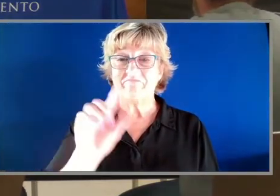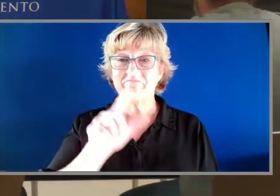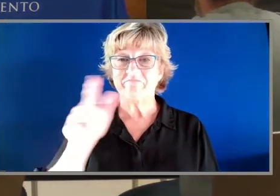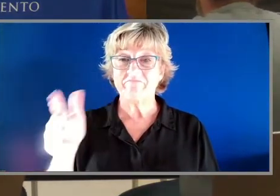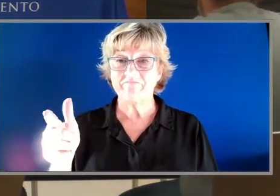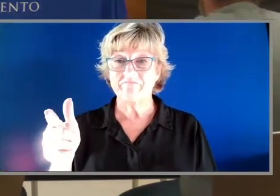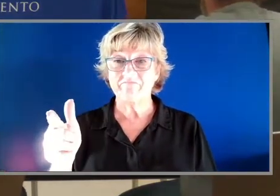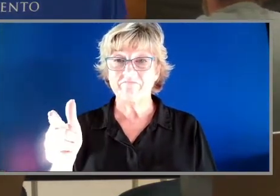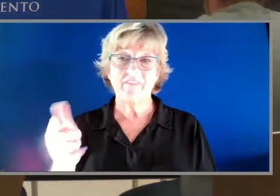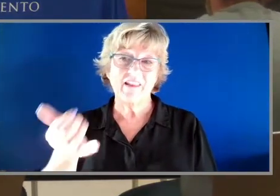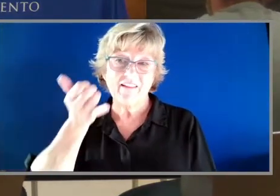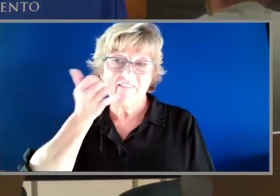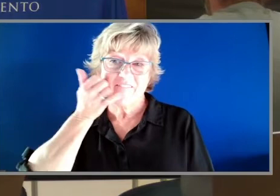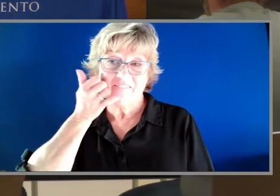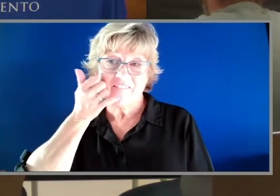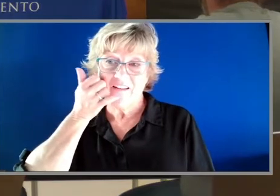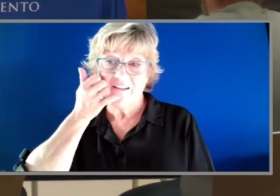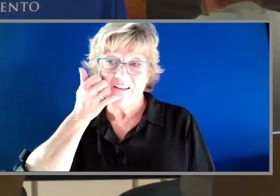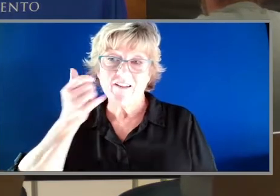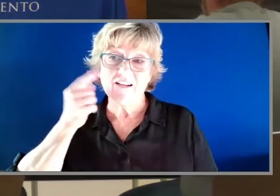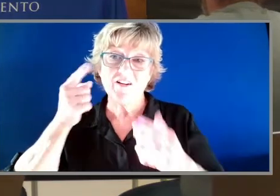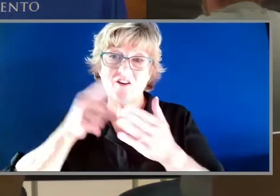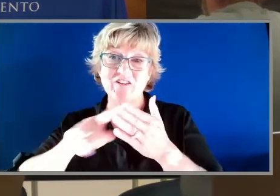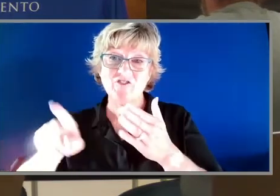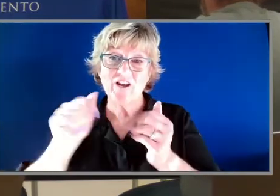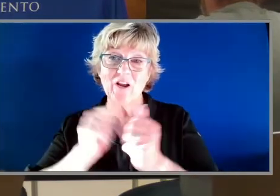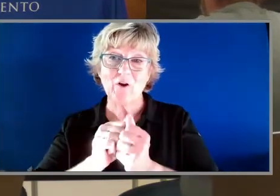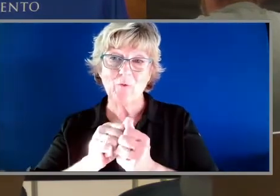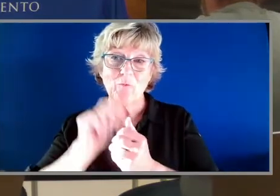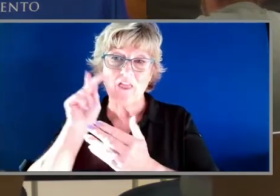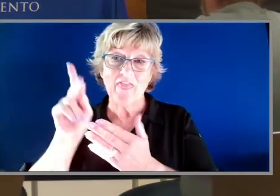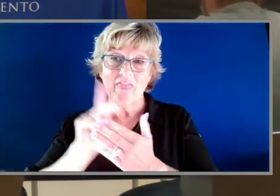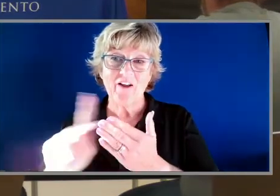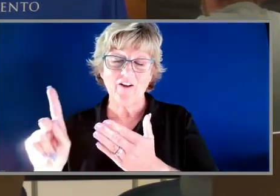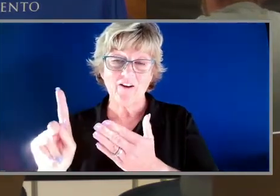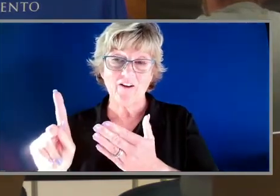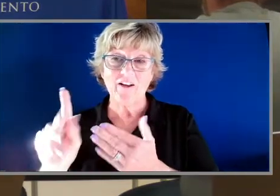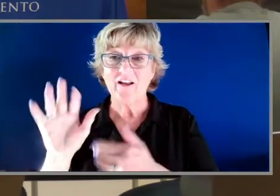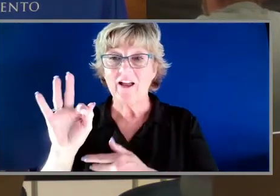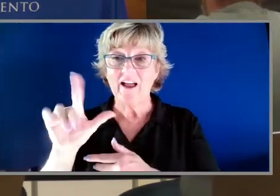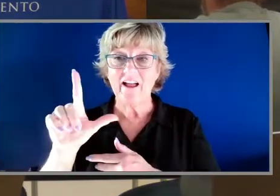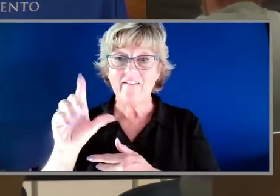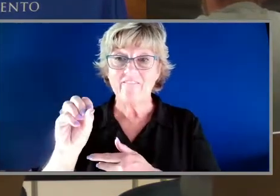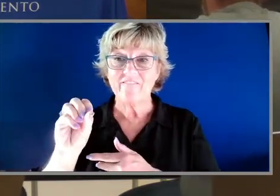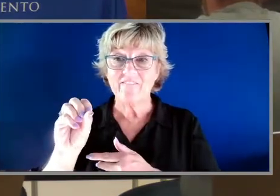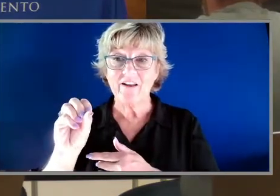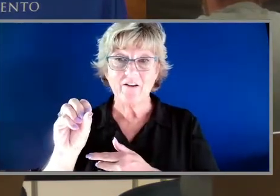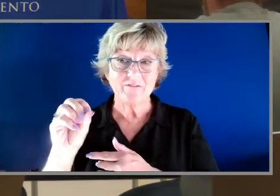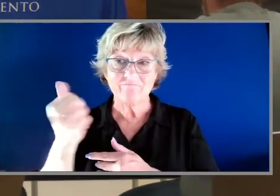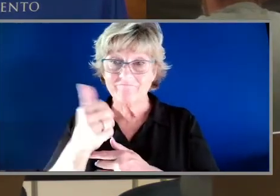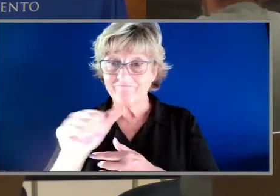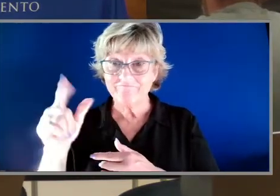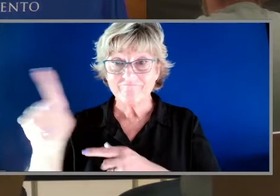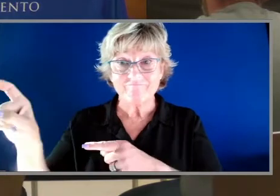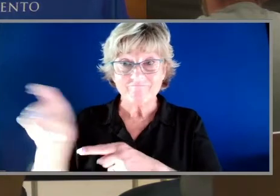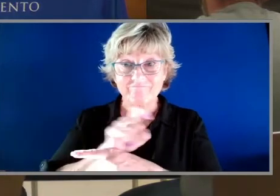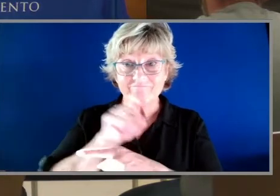Studio: Okay, then I will go ahead and move to the phone and check with our wonderful coworker the board flow is